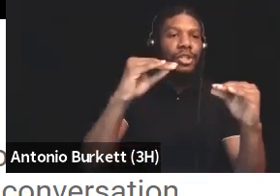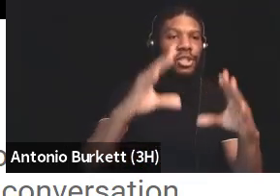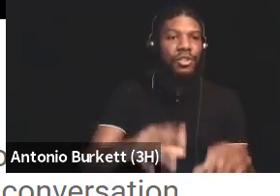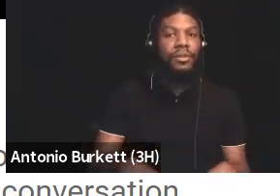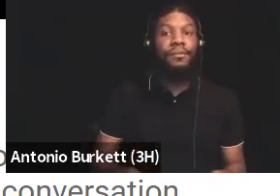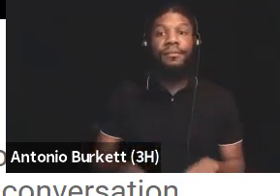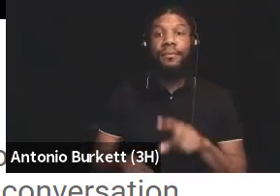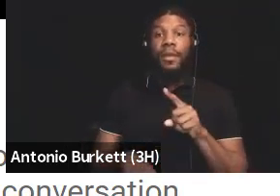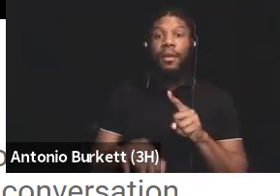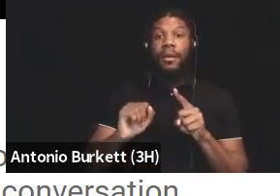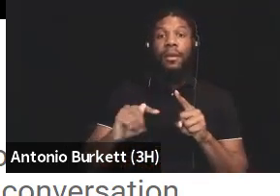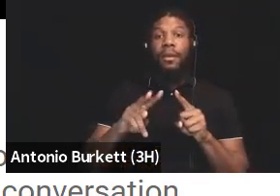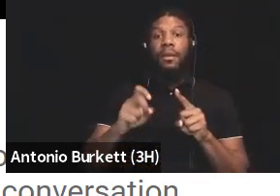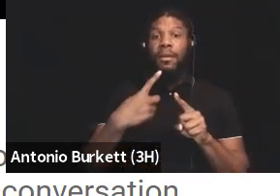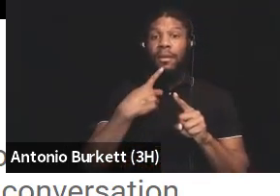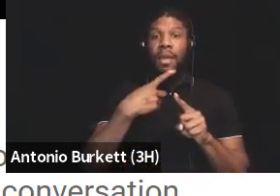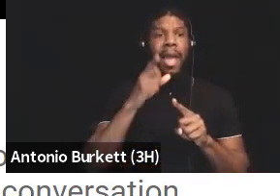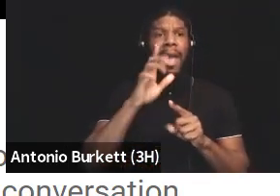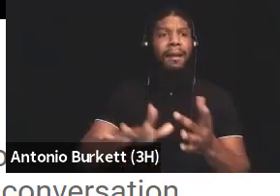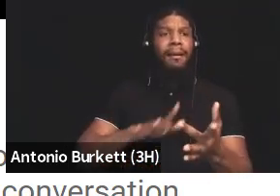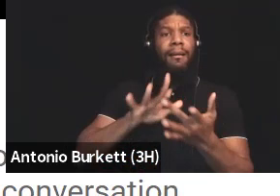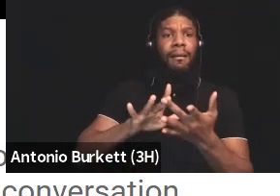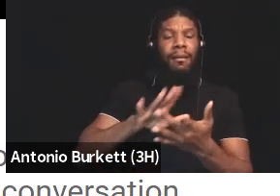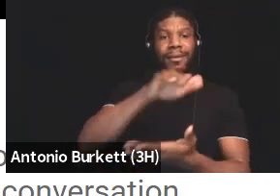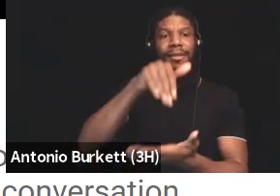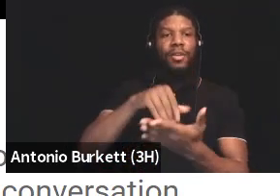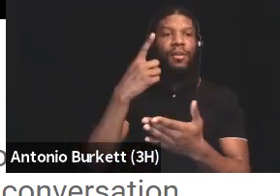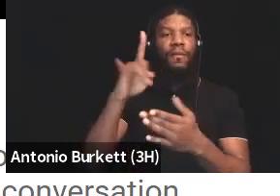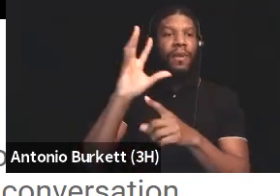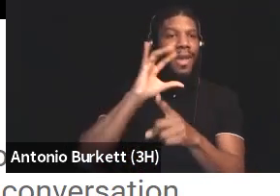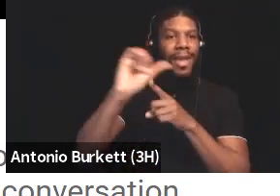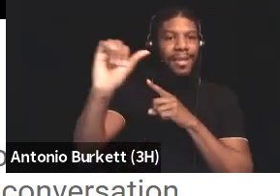for excellence just say, "Hey, how can we support your work?" Because